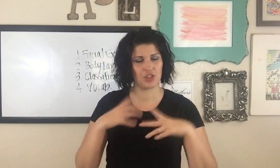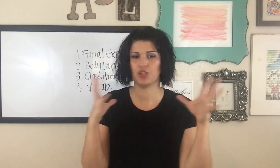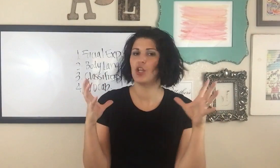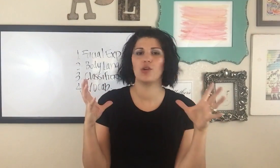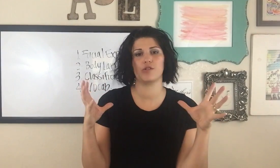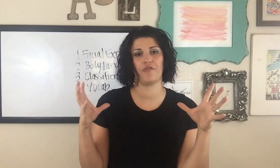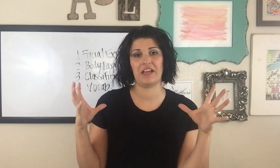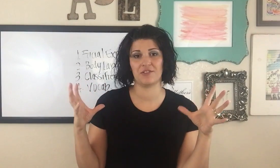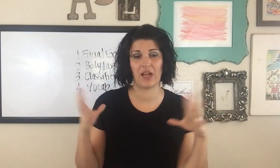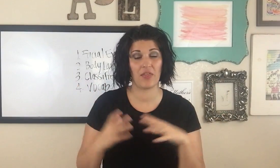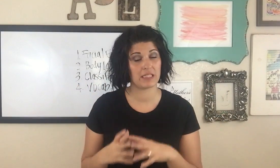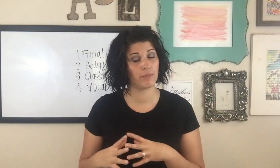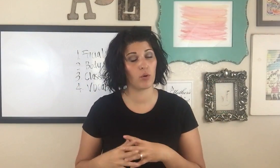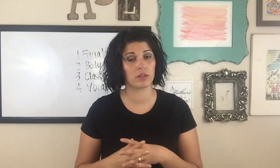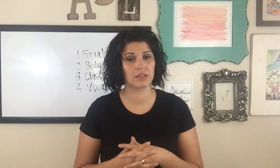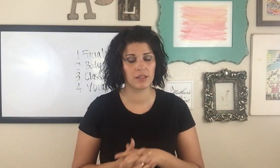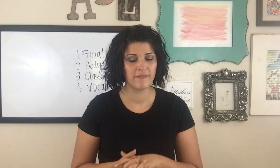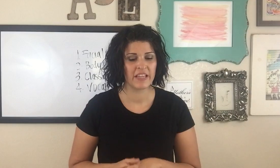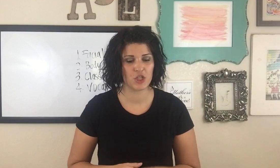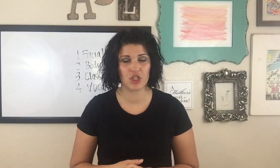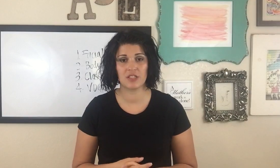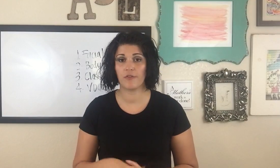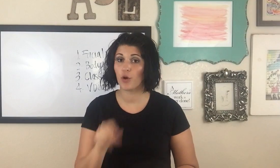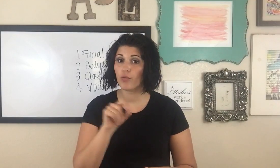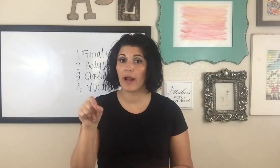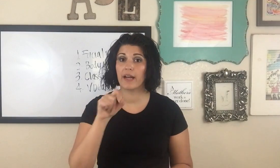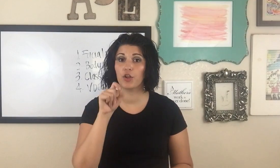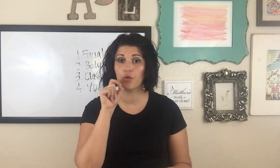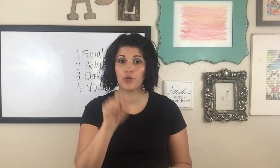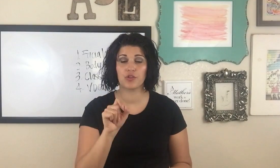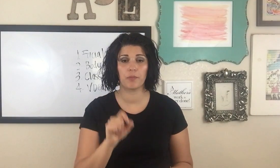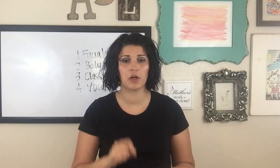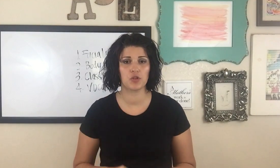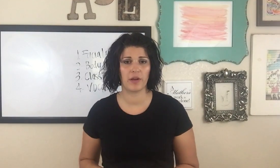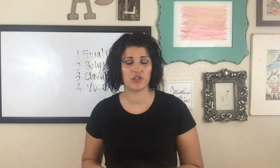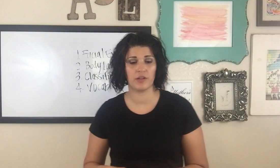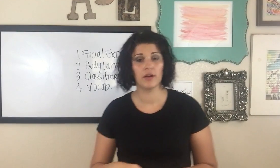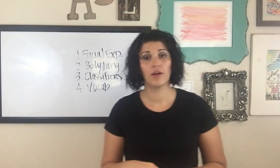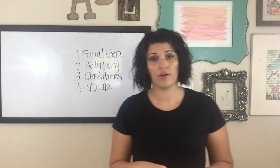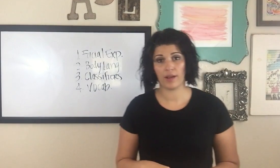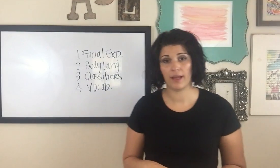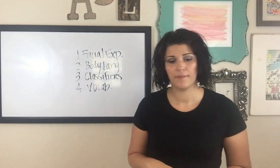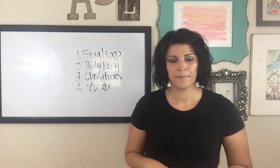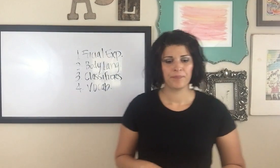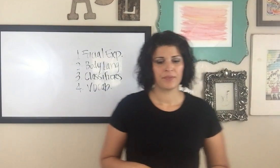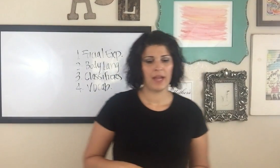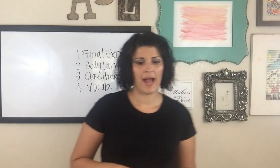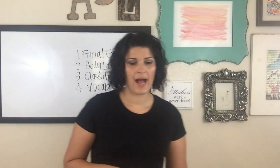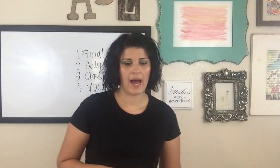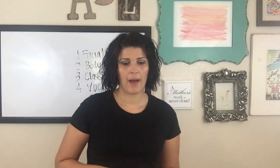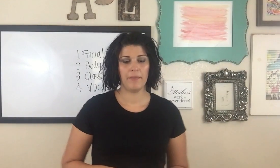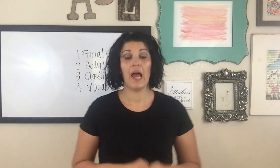Just use your face. Okay. That's important. It's just as if you're writing and you're using your punctuation. Okay. Um,